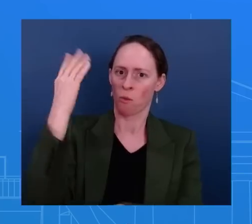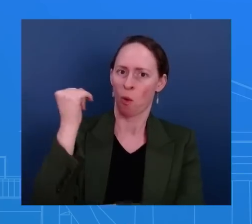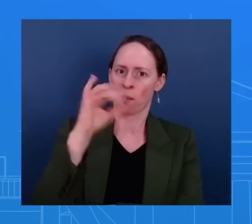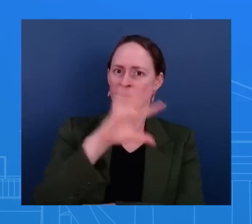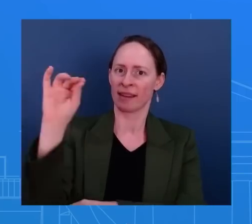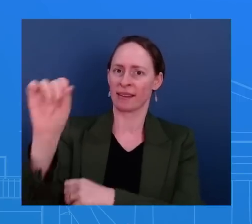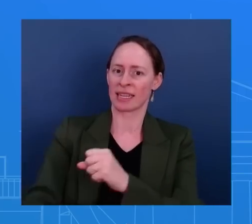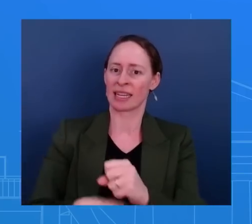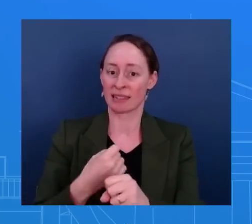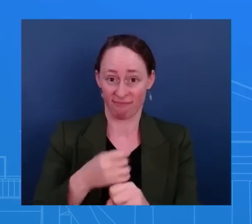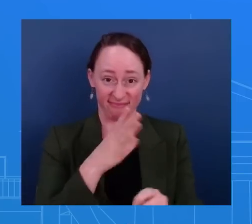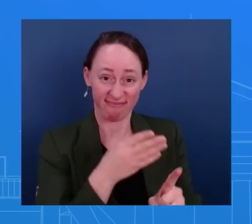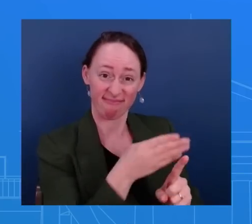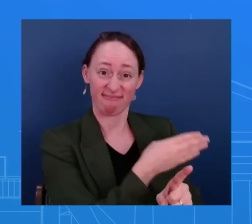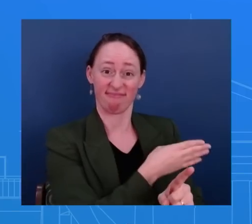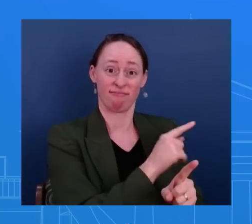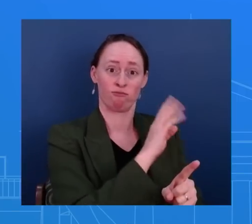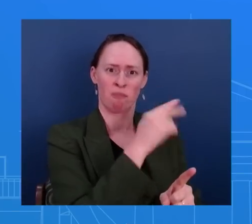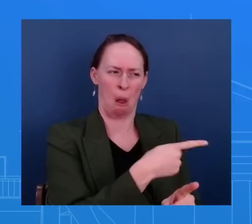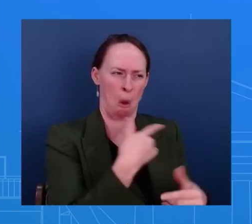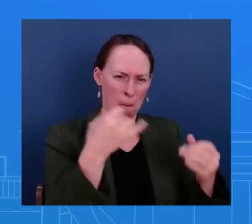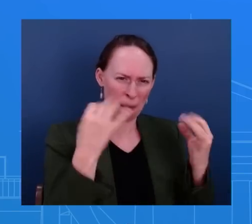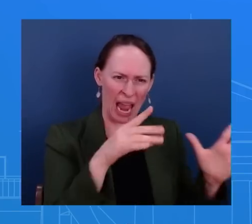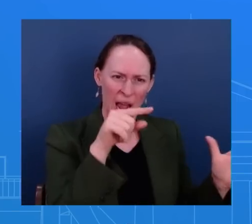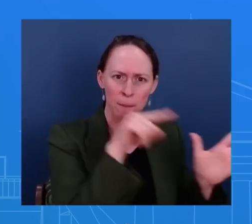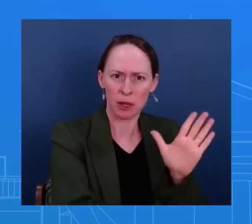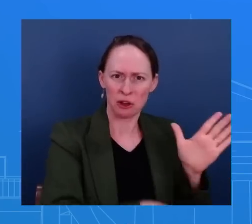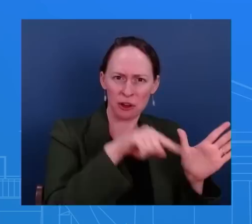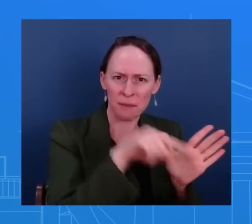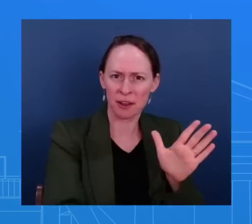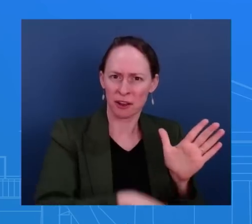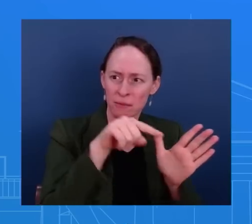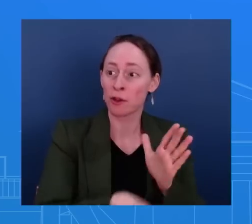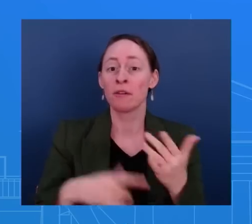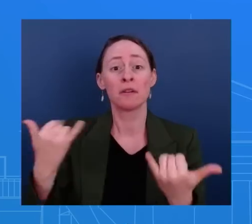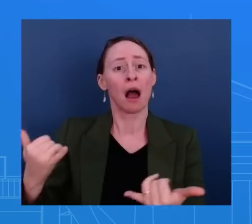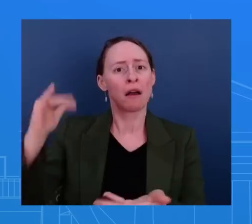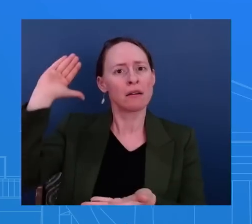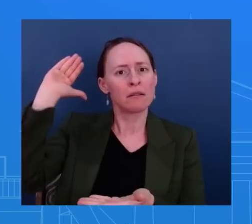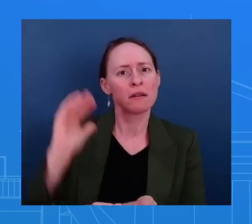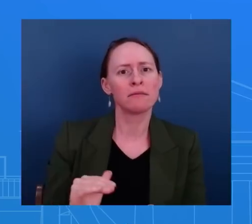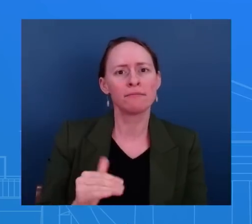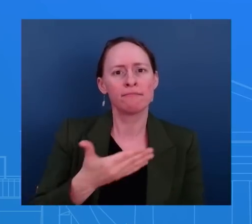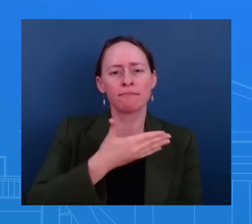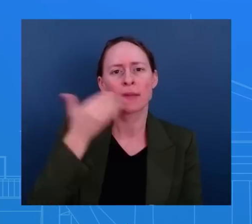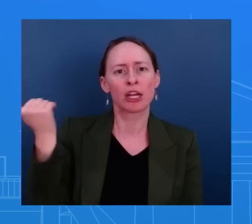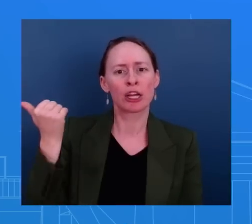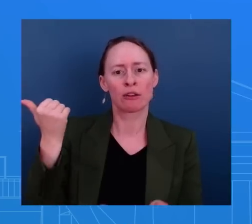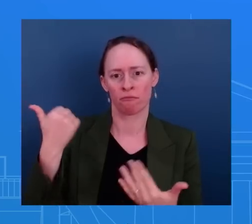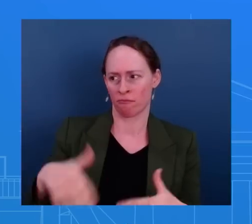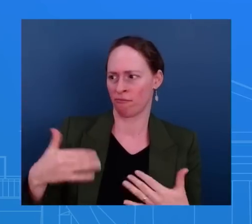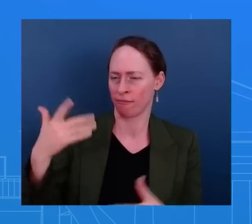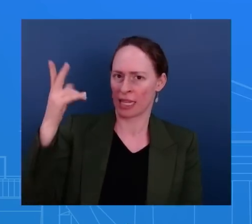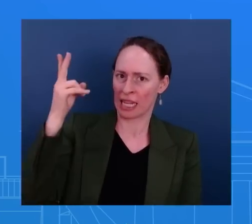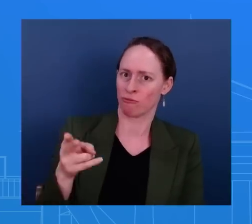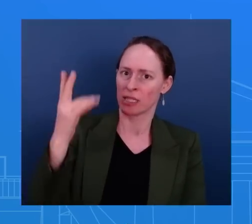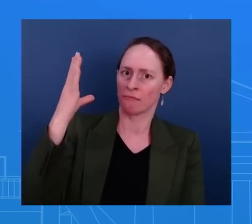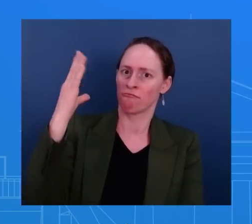There's been a lot of ways that we've been able to do historic -- move in a historic way. And so, she's been part of that. She's been part of that.